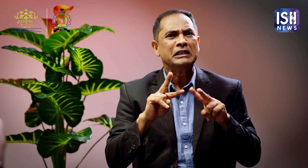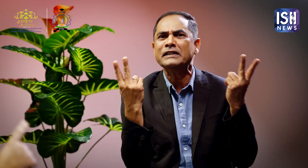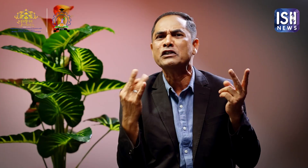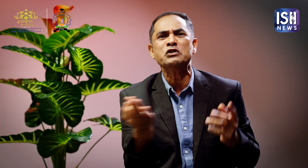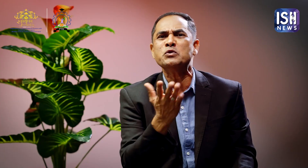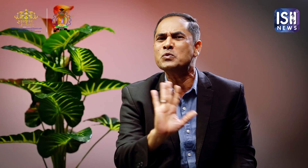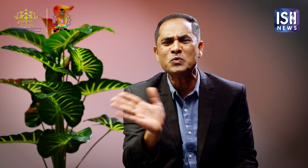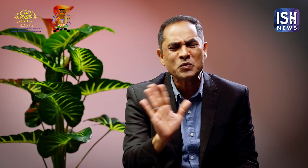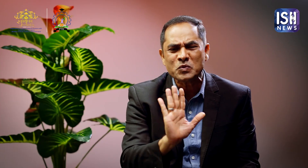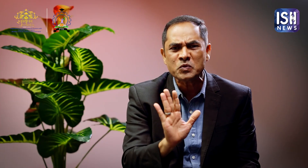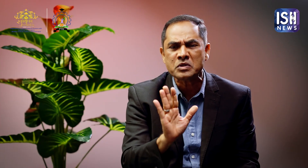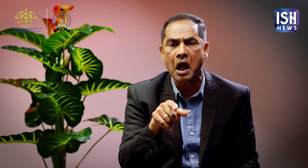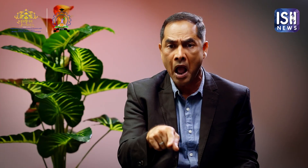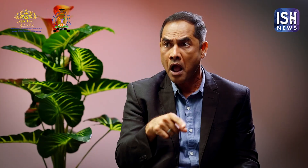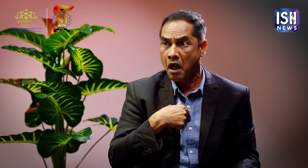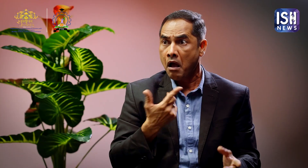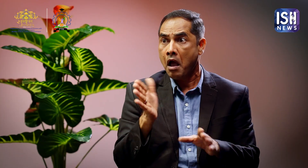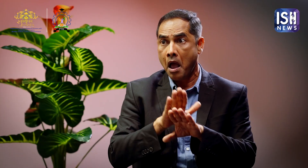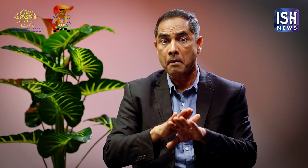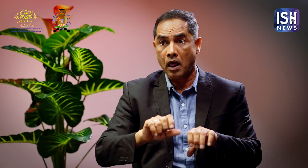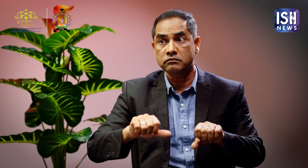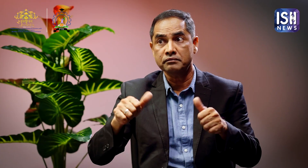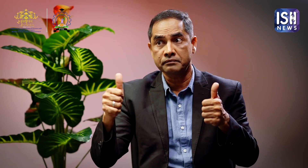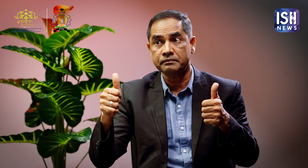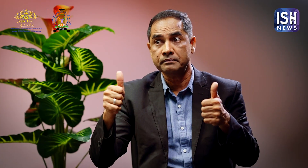There is no difference at all. It is nothing new. The education method I apply in my school is successful.